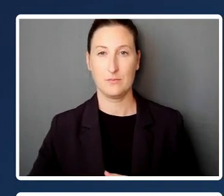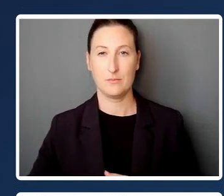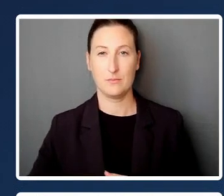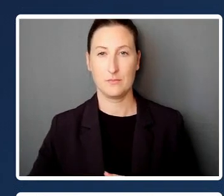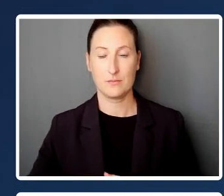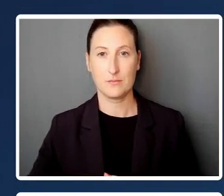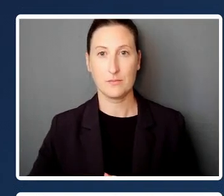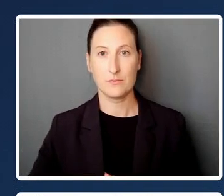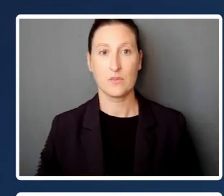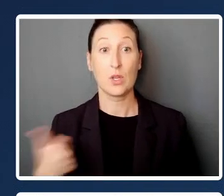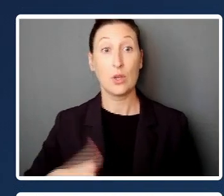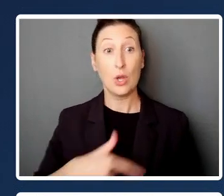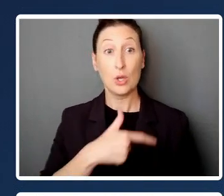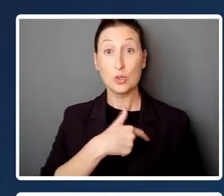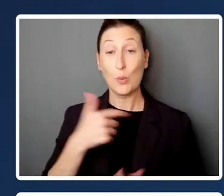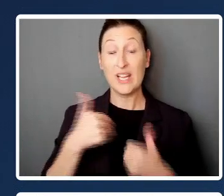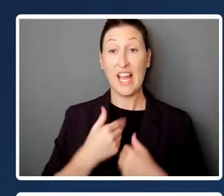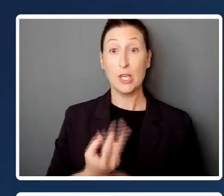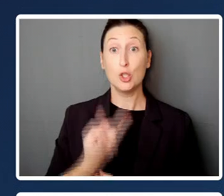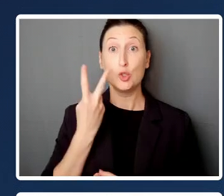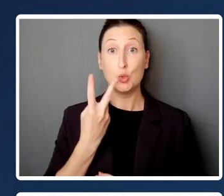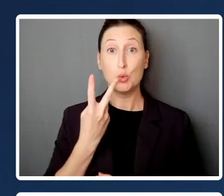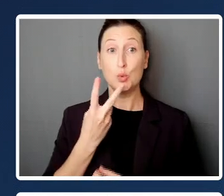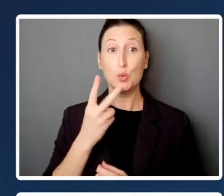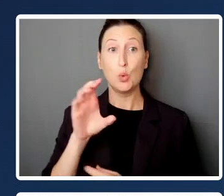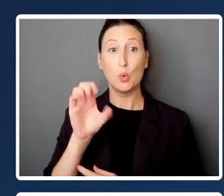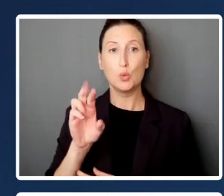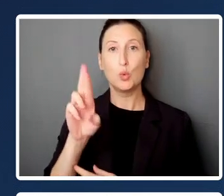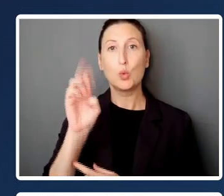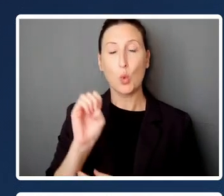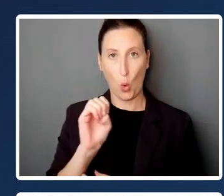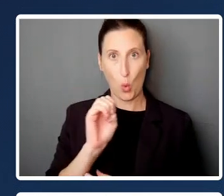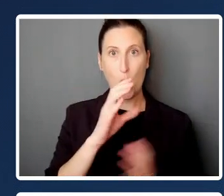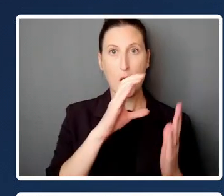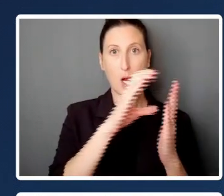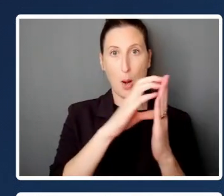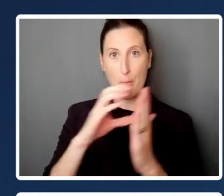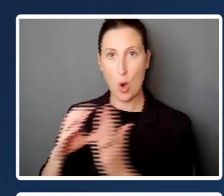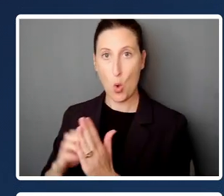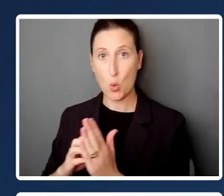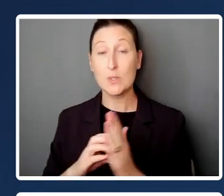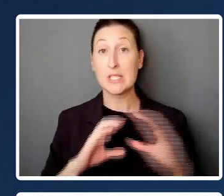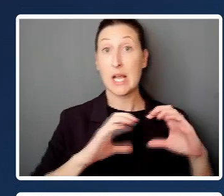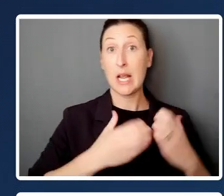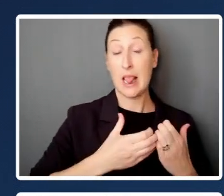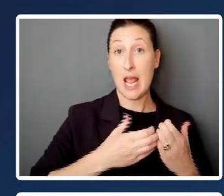components. So, we had classroom activities, and we also had gallery or museum experiences. And